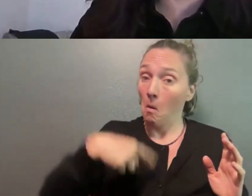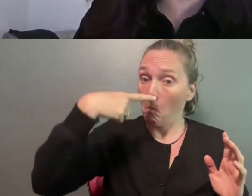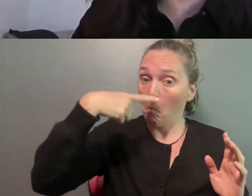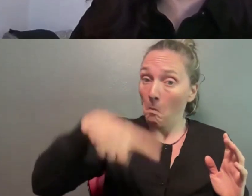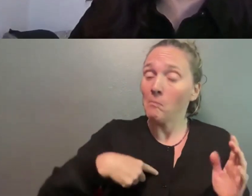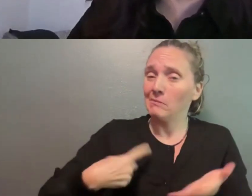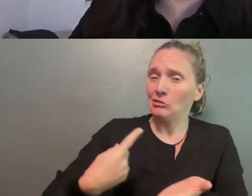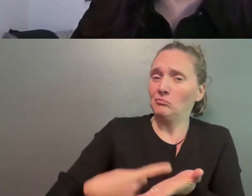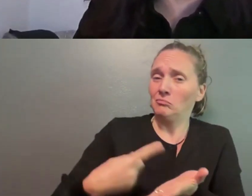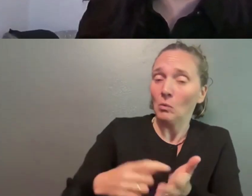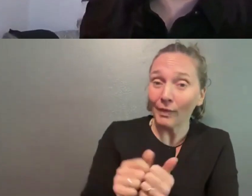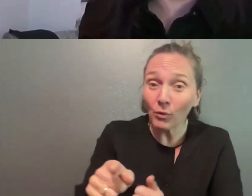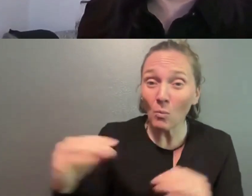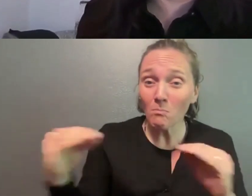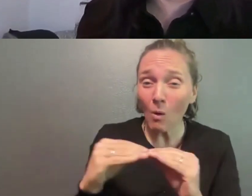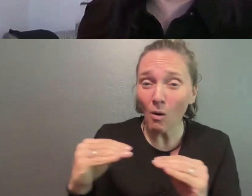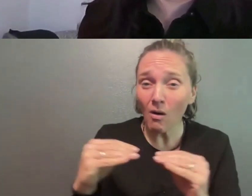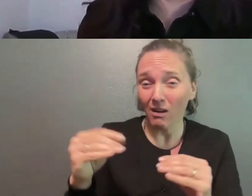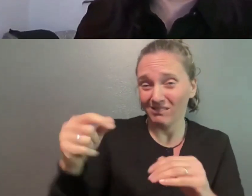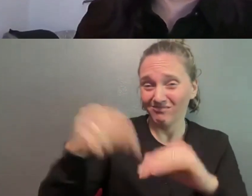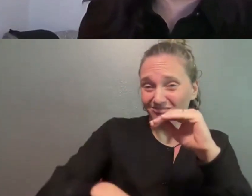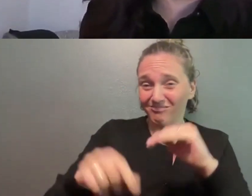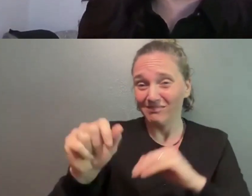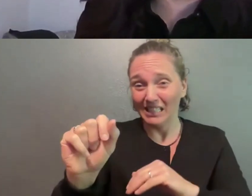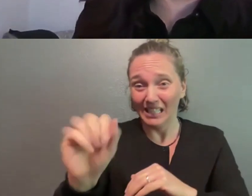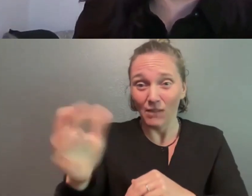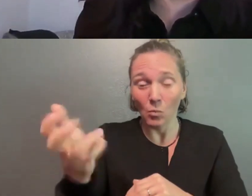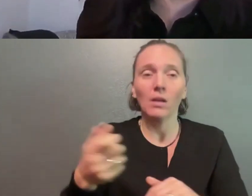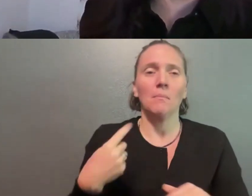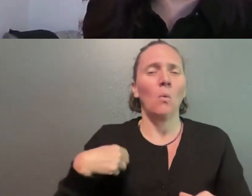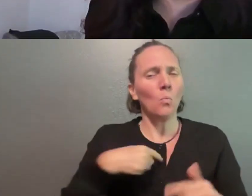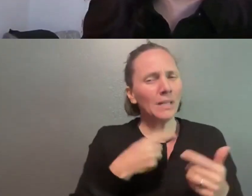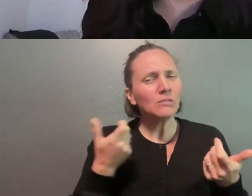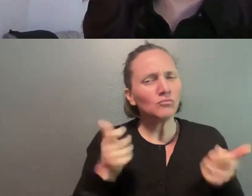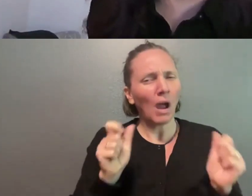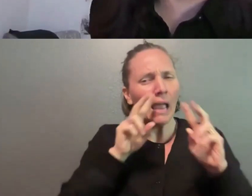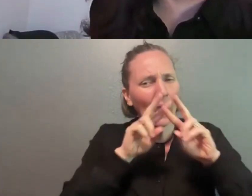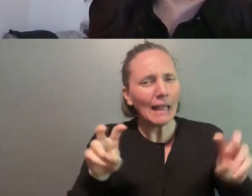But we do try to do some analysis comparing with like real rent data.